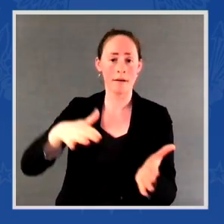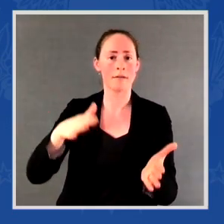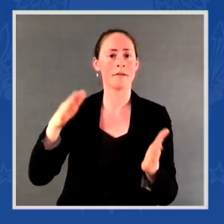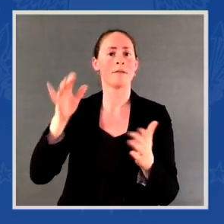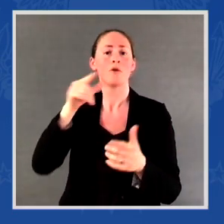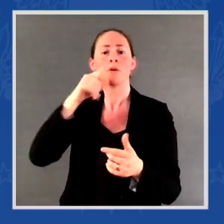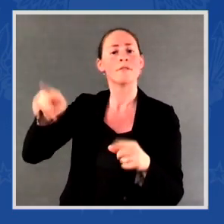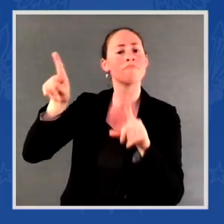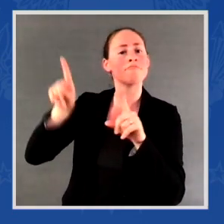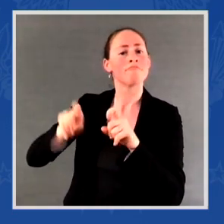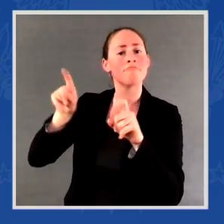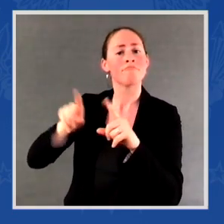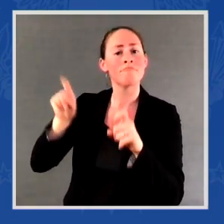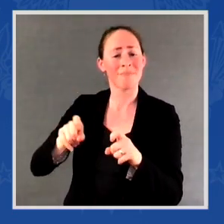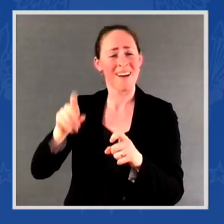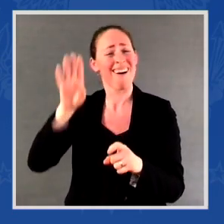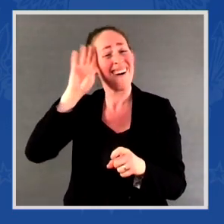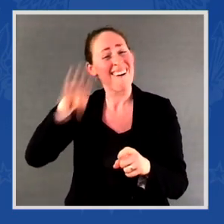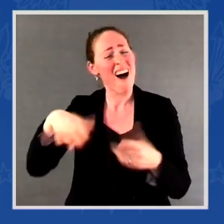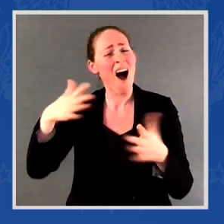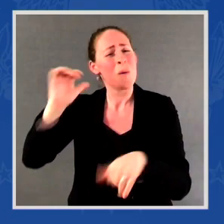The science, the tests show that.